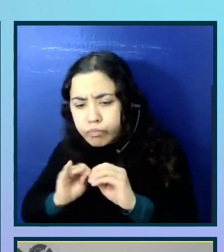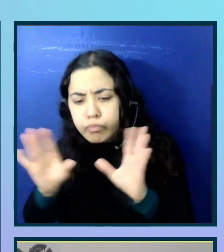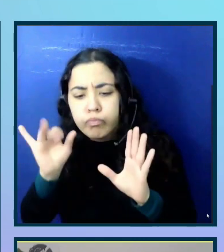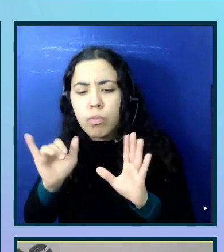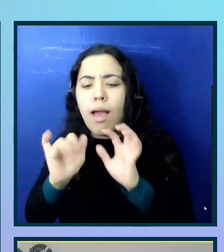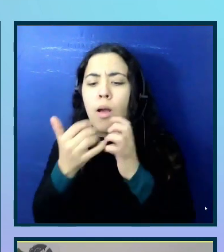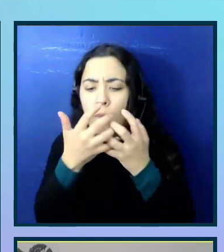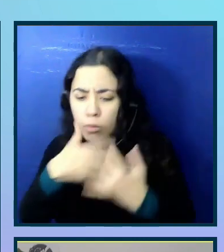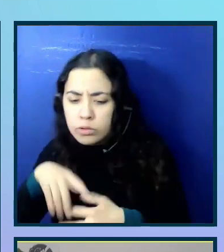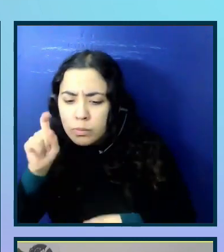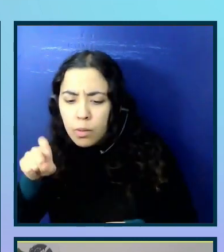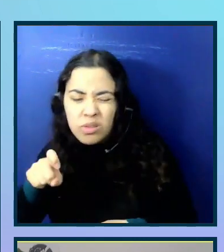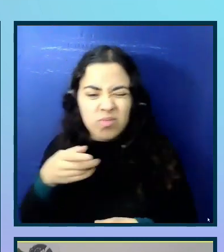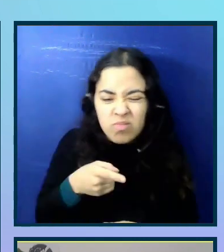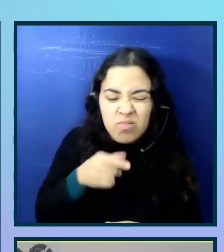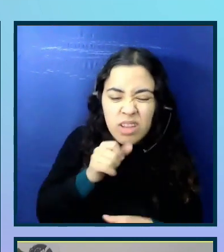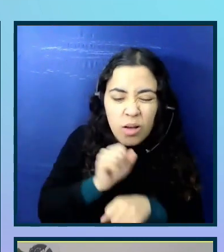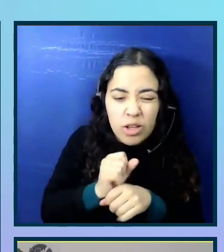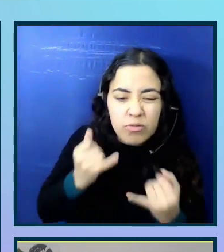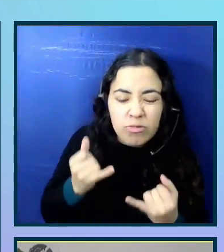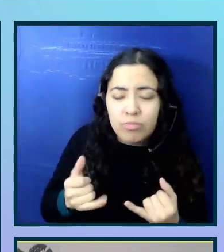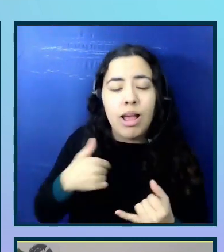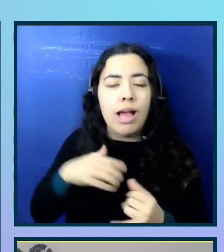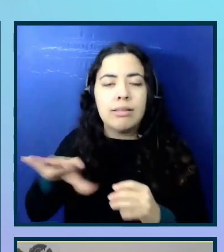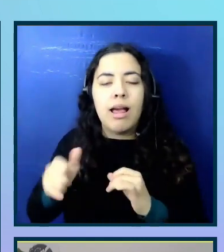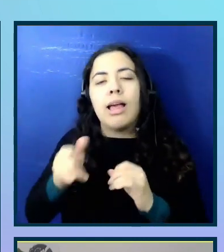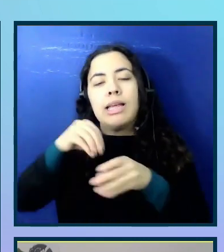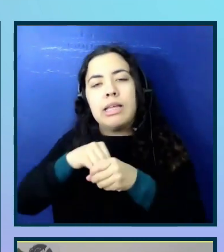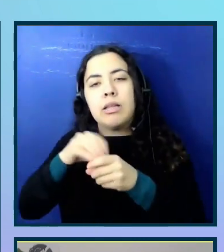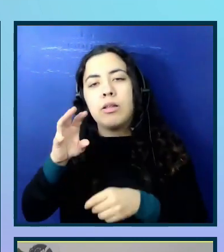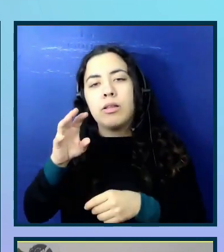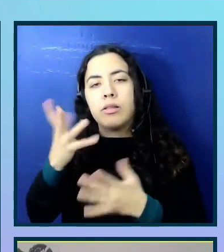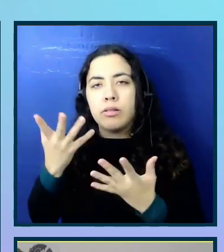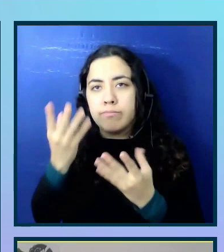I do that mostly in the mock-up because I know that a lot of people don't like to read specification and backlog,